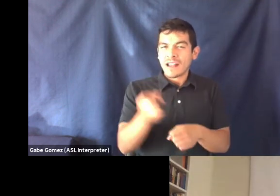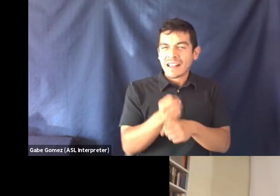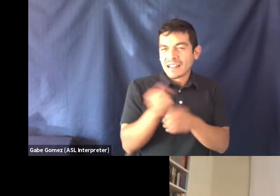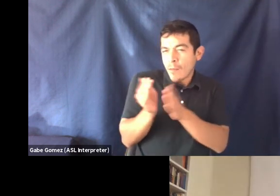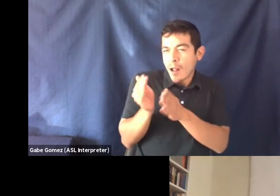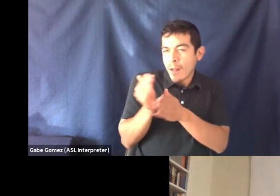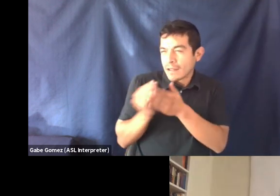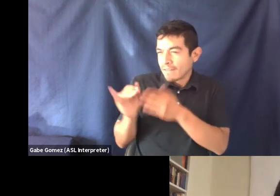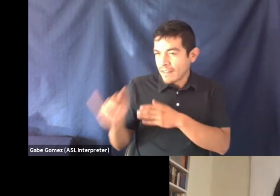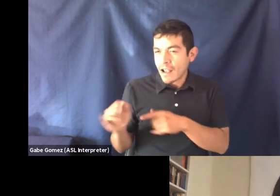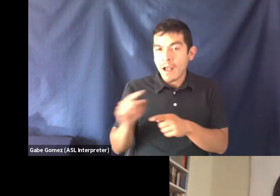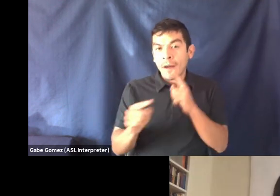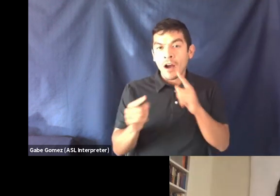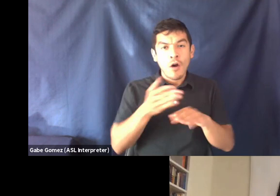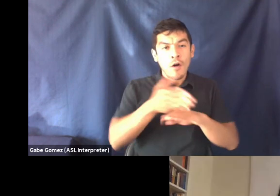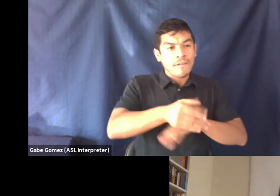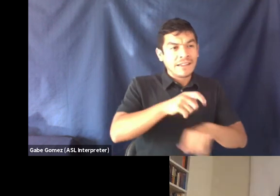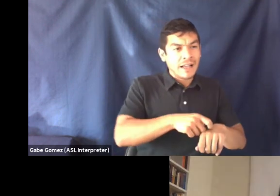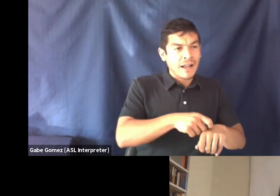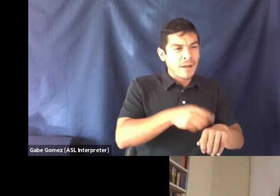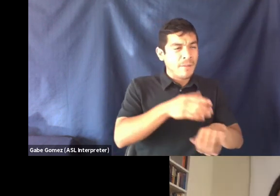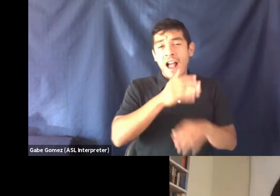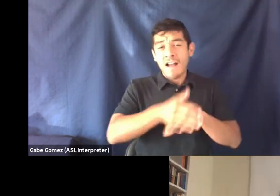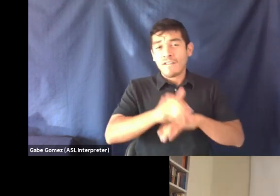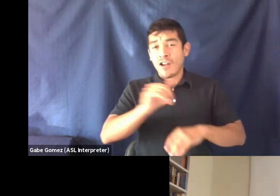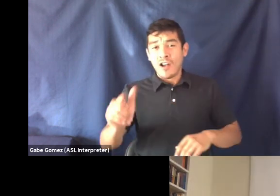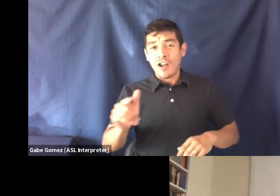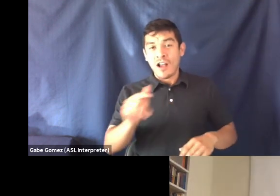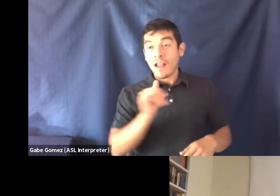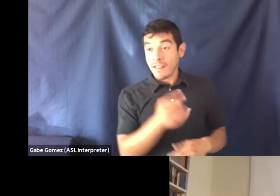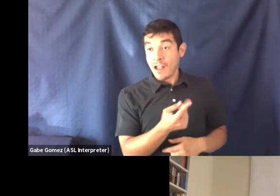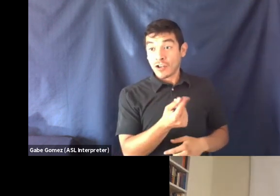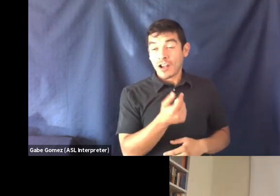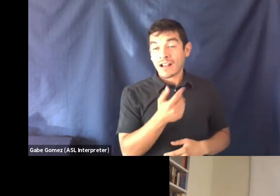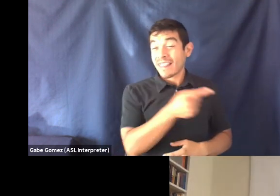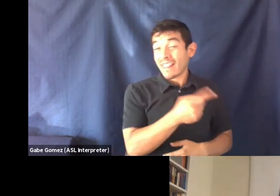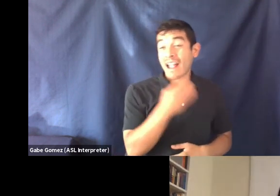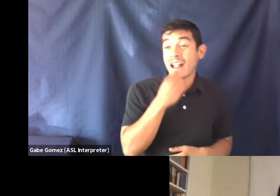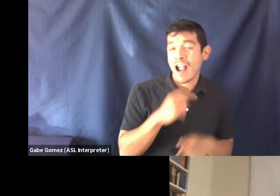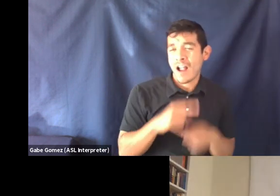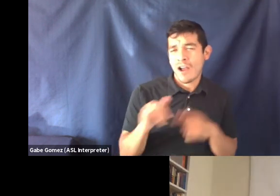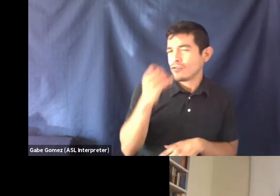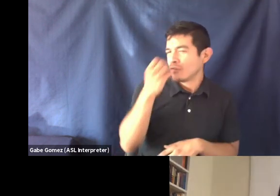but over time, like after all the dogs they care, but they also don't care. So they're very much a grounding perspective,